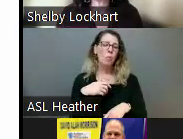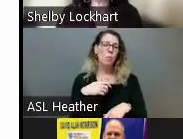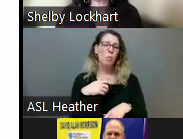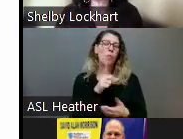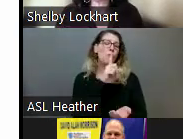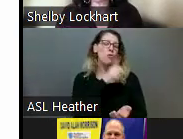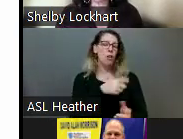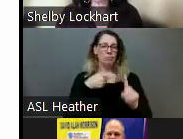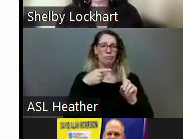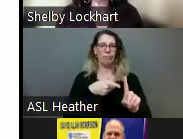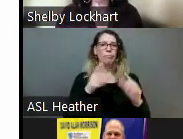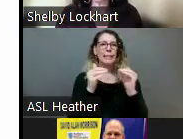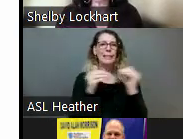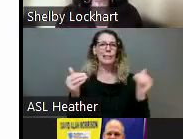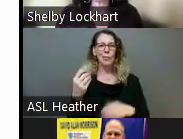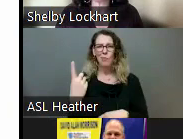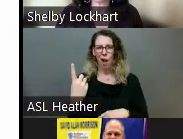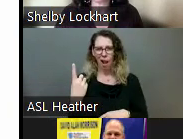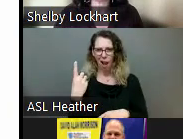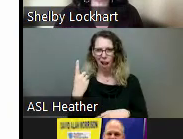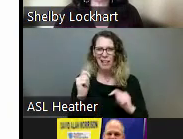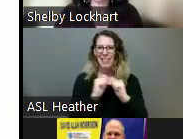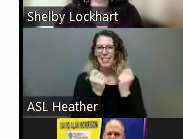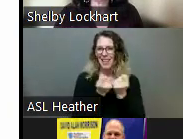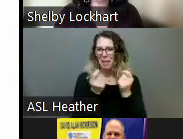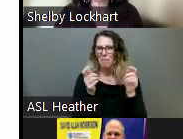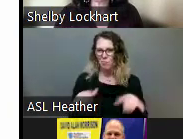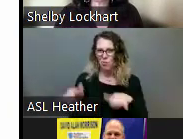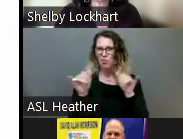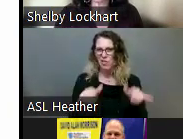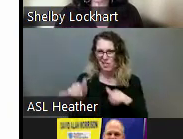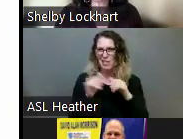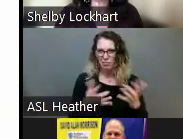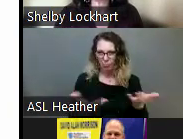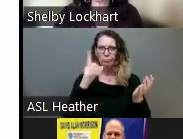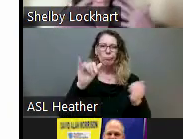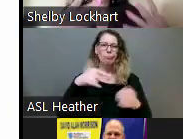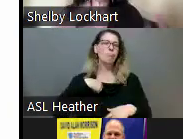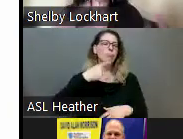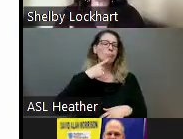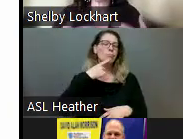around those Tier 1 teaming routines. So like I said, you want to get these inquiry cycles,